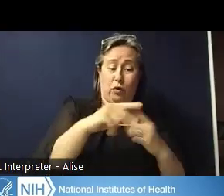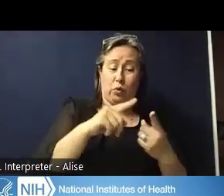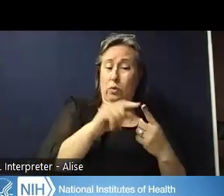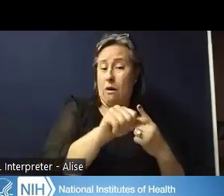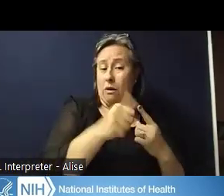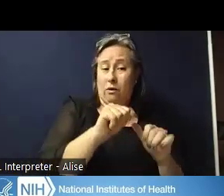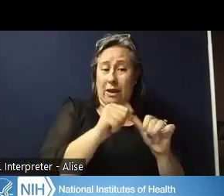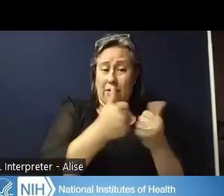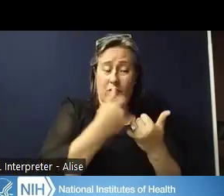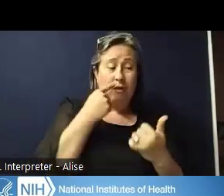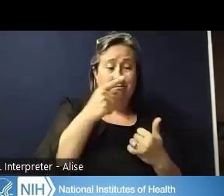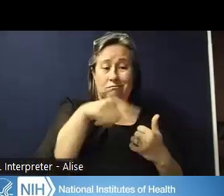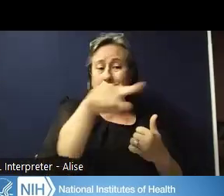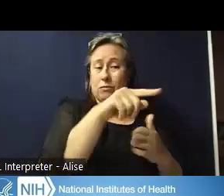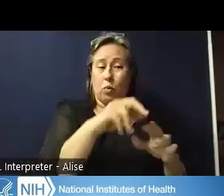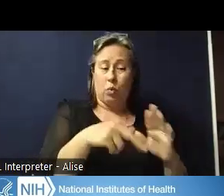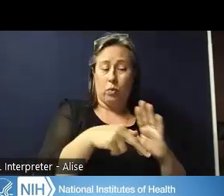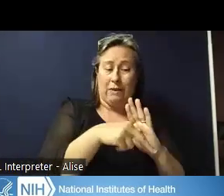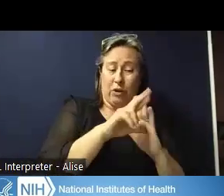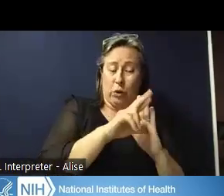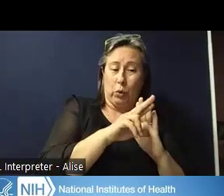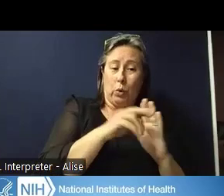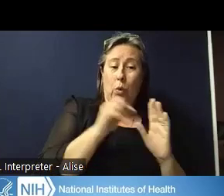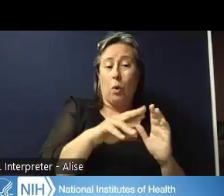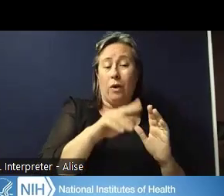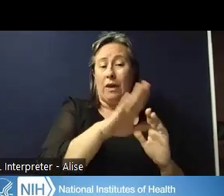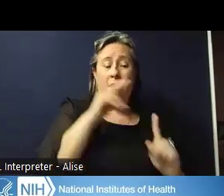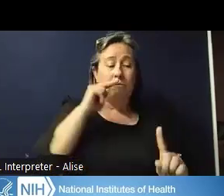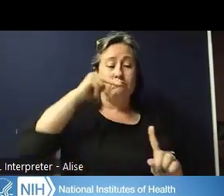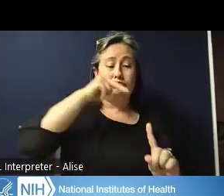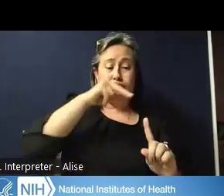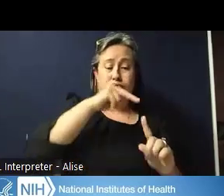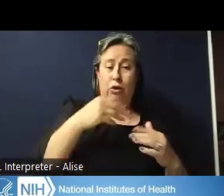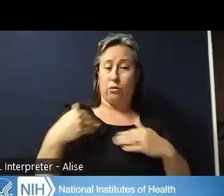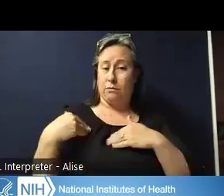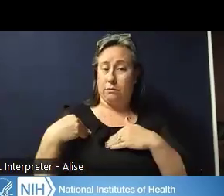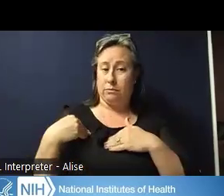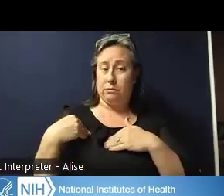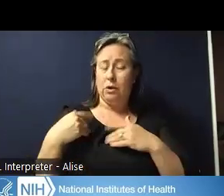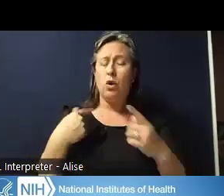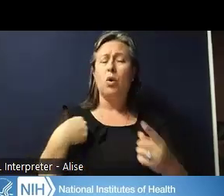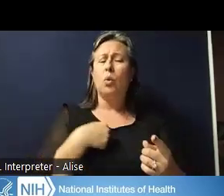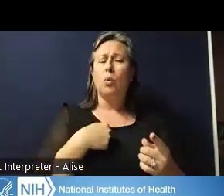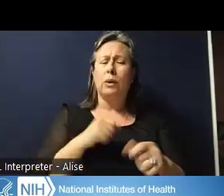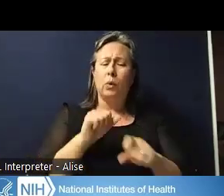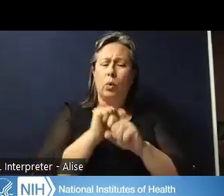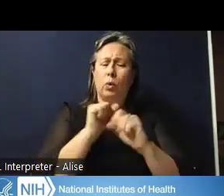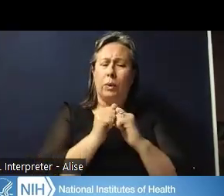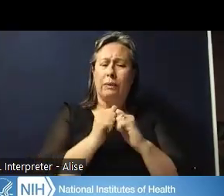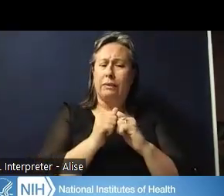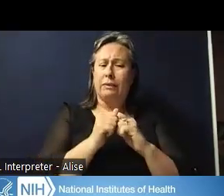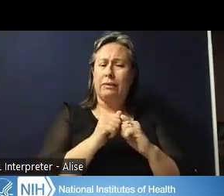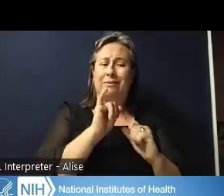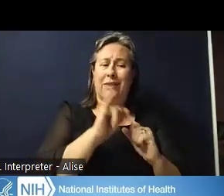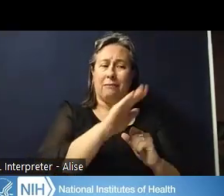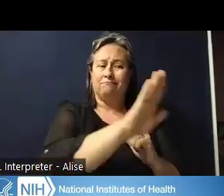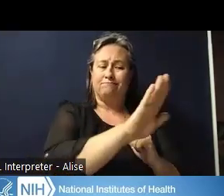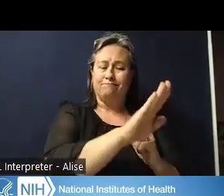for their review and oversight responsibility. And we work with the institution to then provide guidance